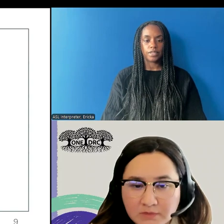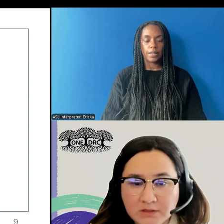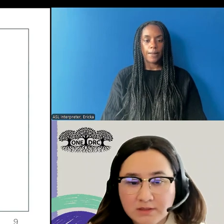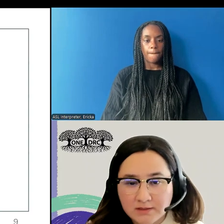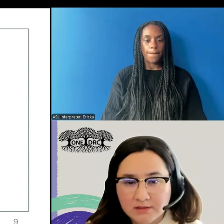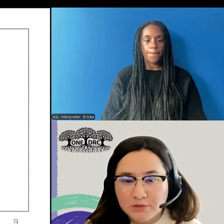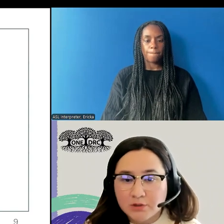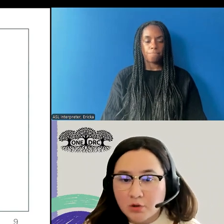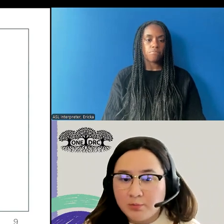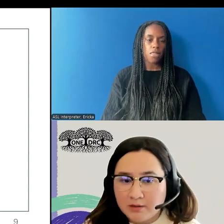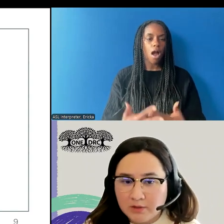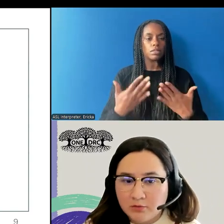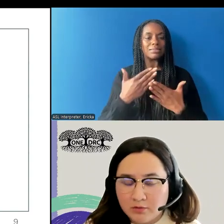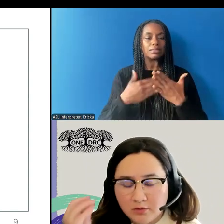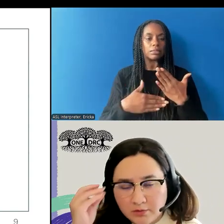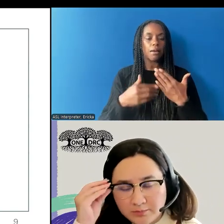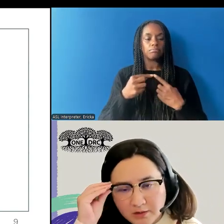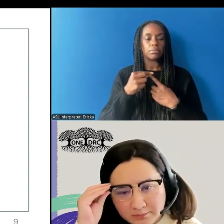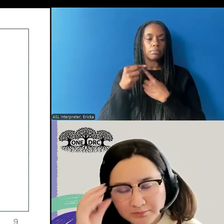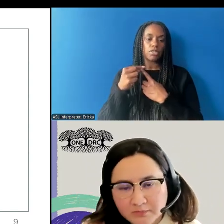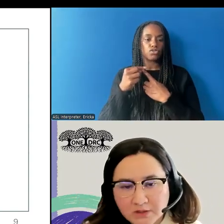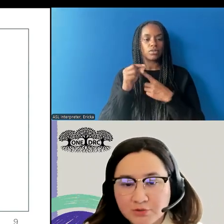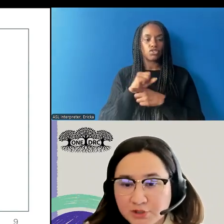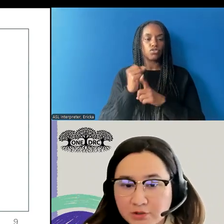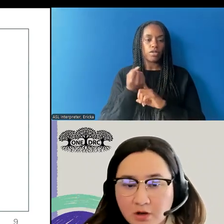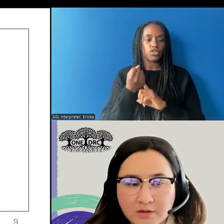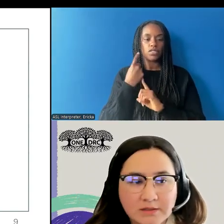to this to the co-payment or to a shared cost.